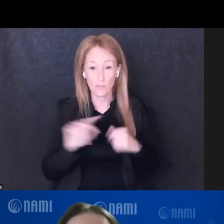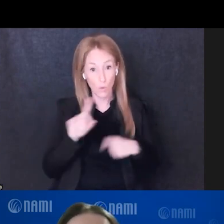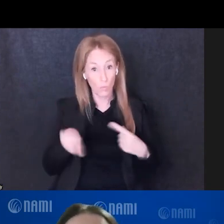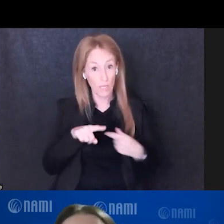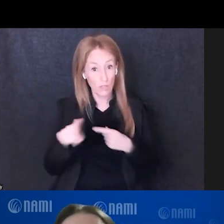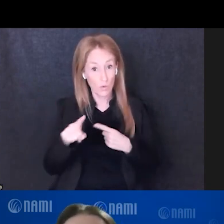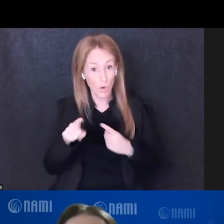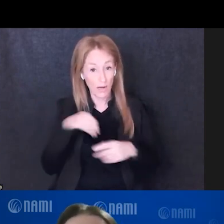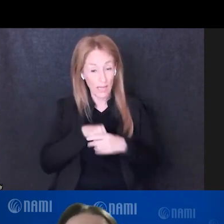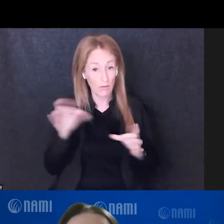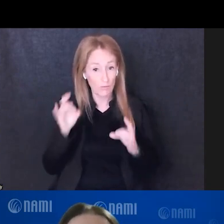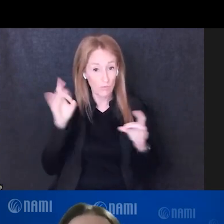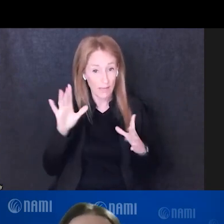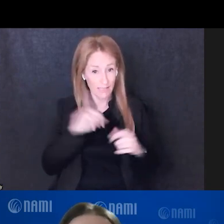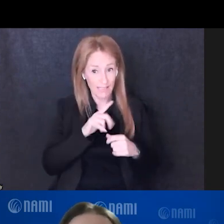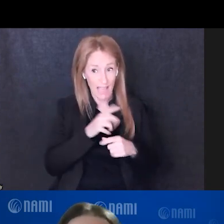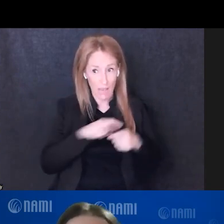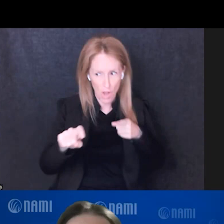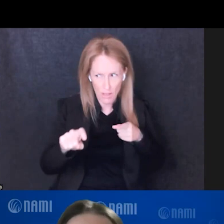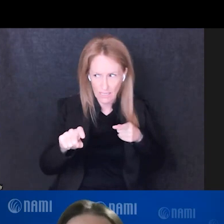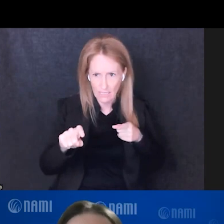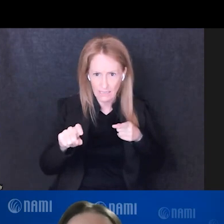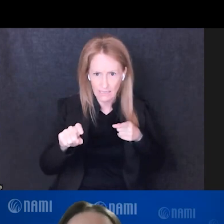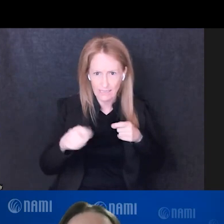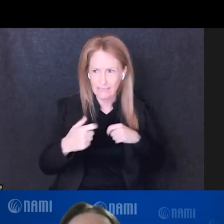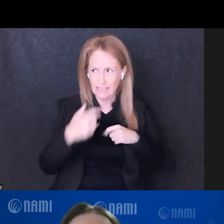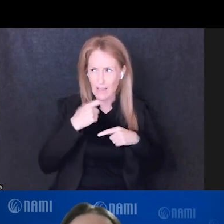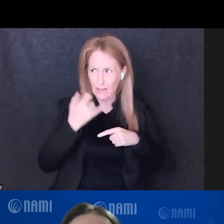HAVE TO THINK ABOUT DID I CROSS OVER A BOUNDARY?